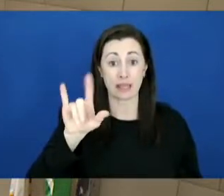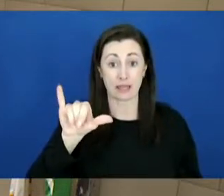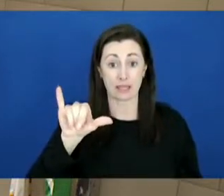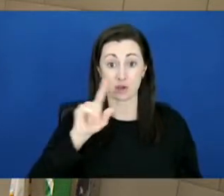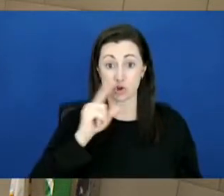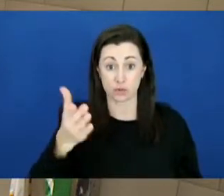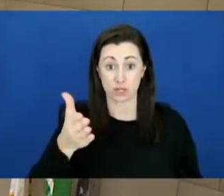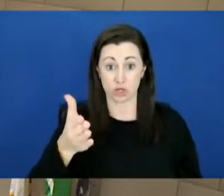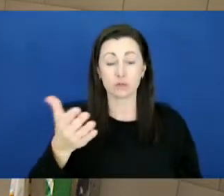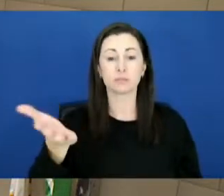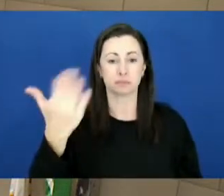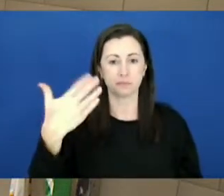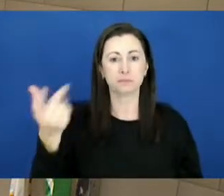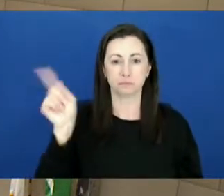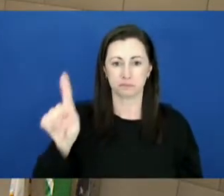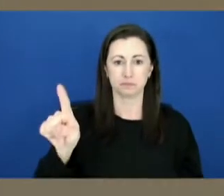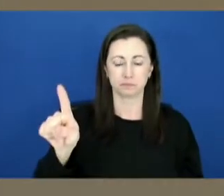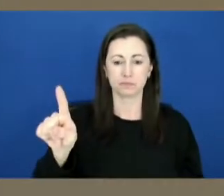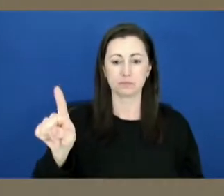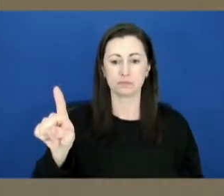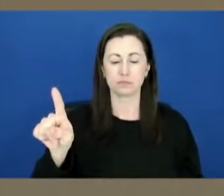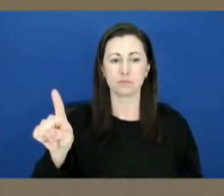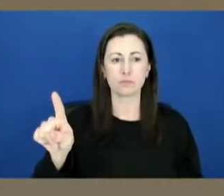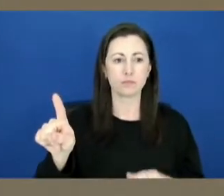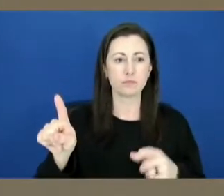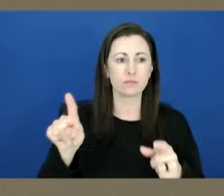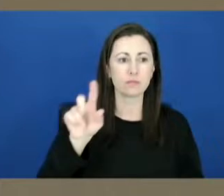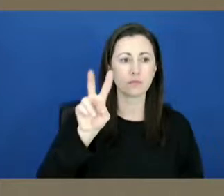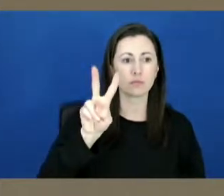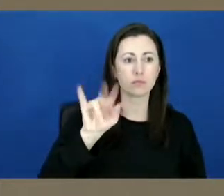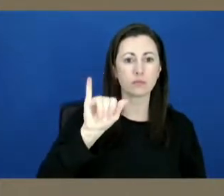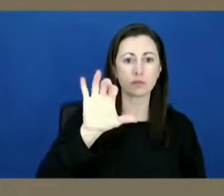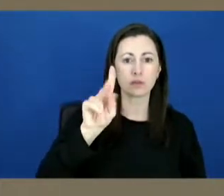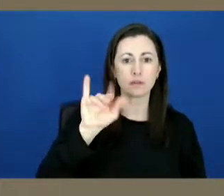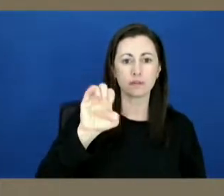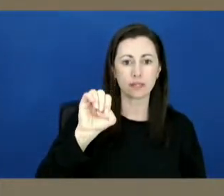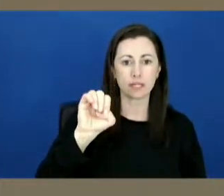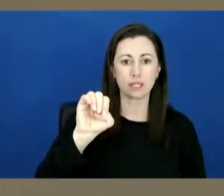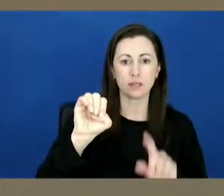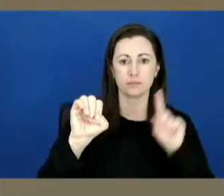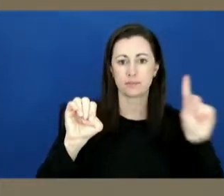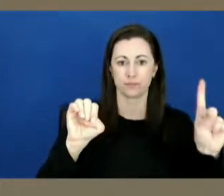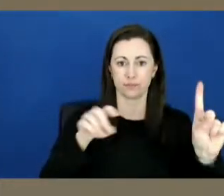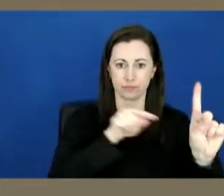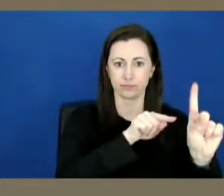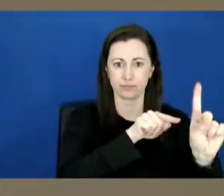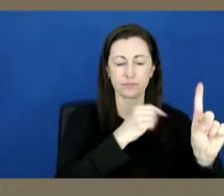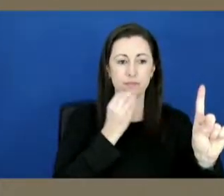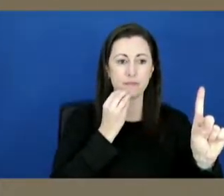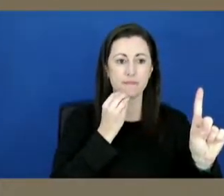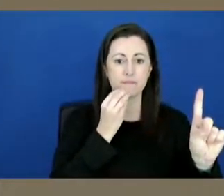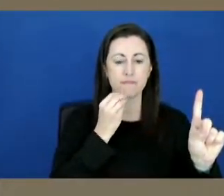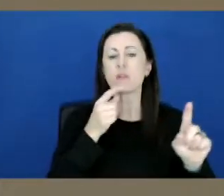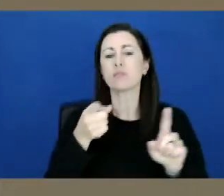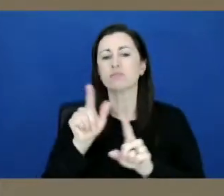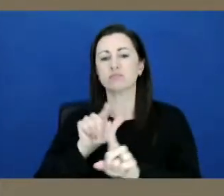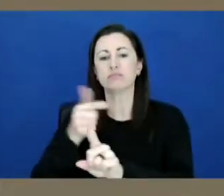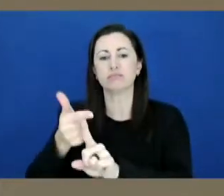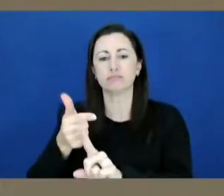JULIE KELLY, ARE YOU PRESENT?